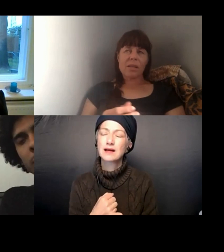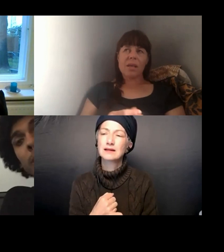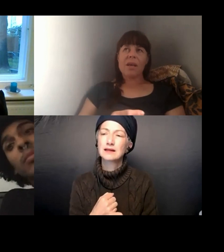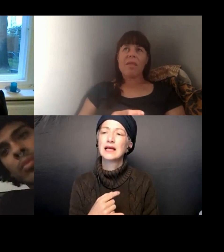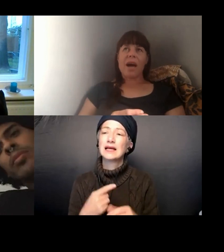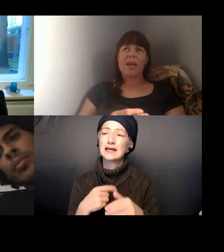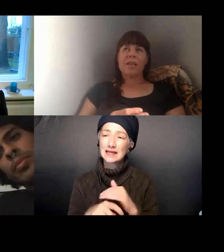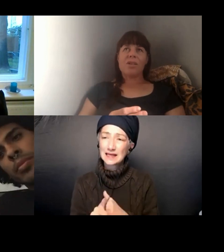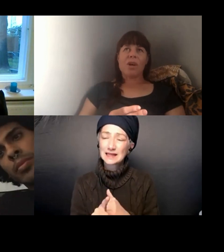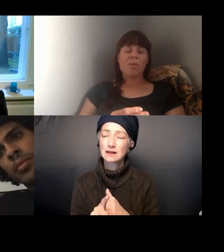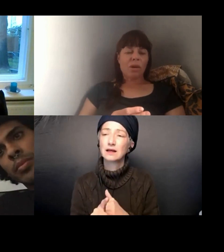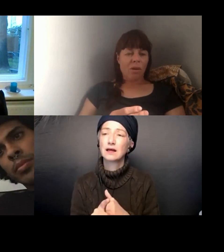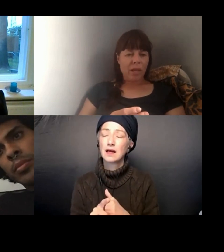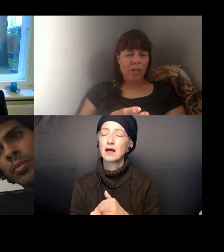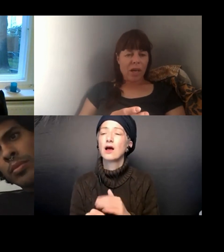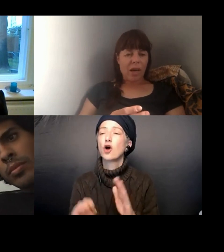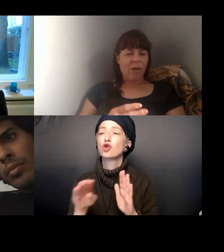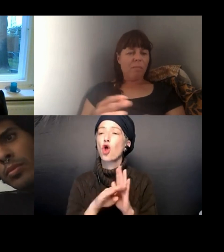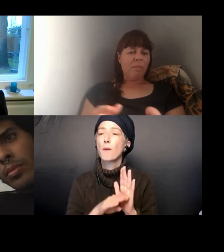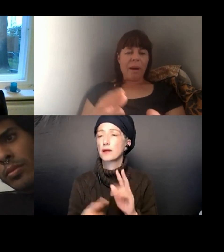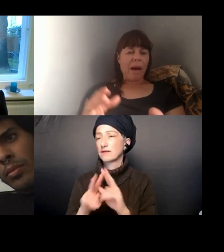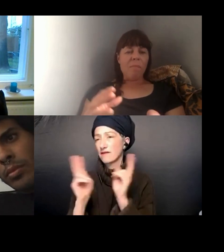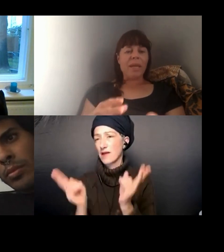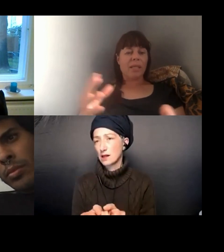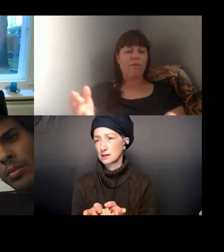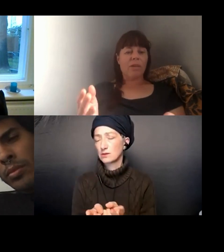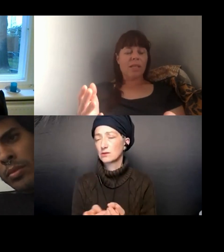that don't acknowledge our many differences.